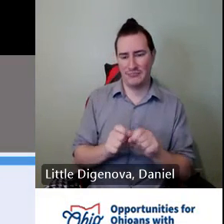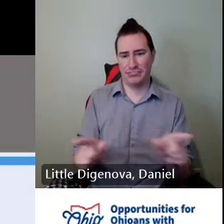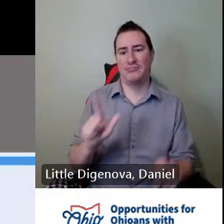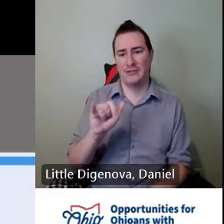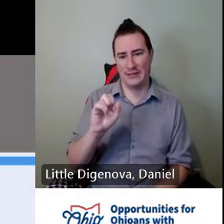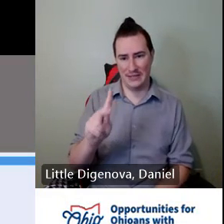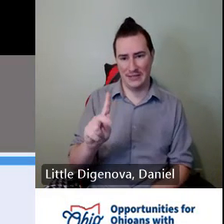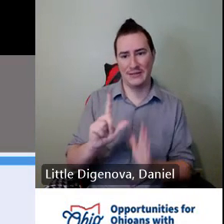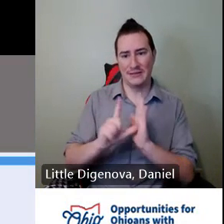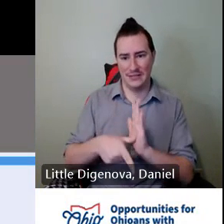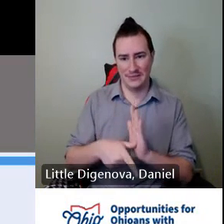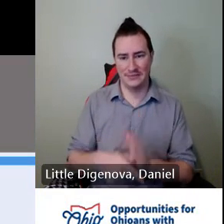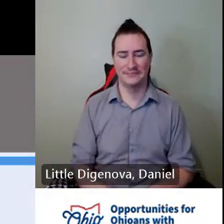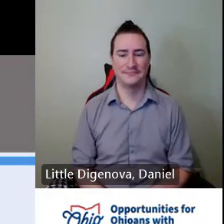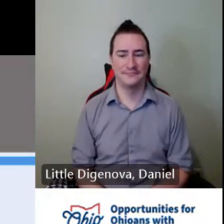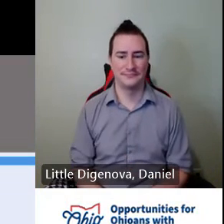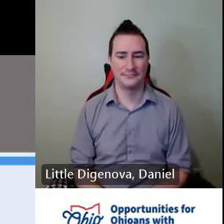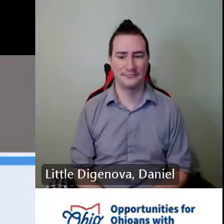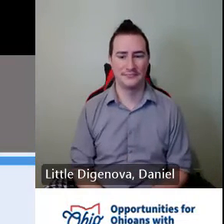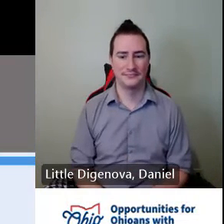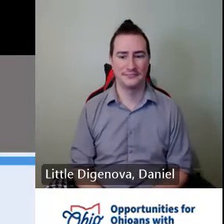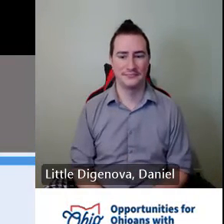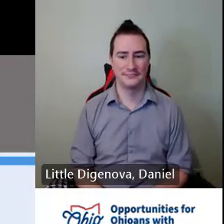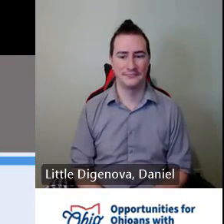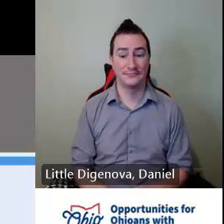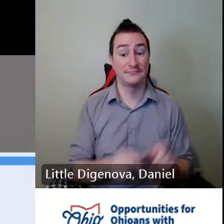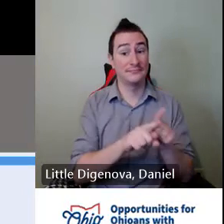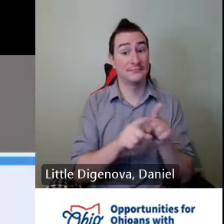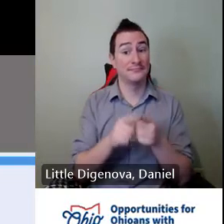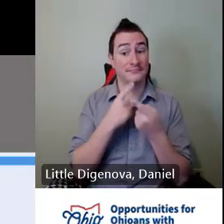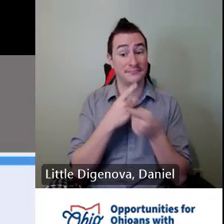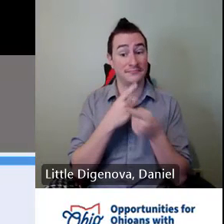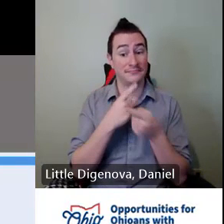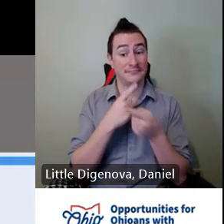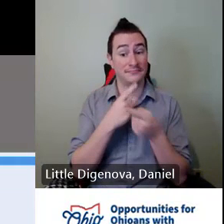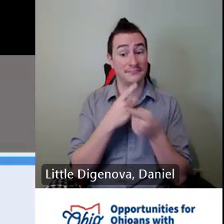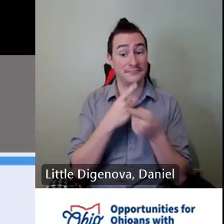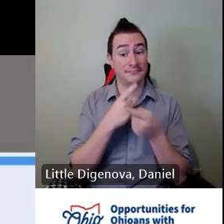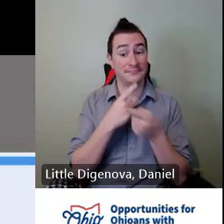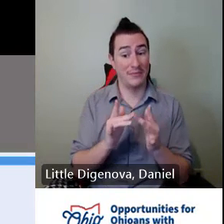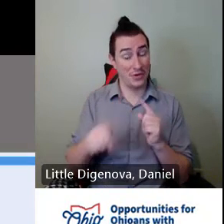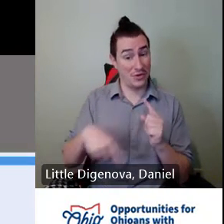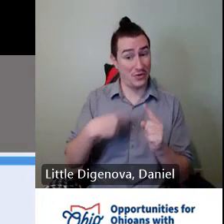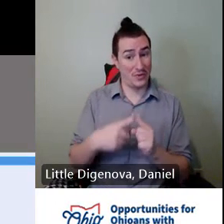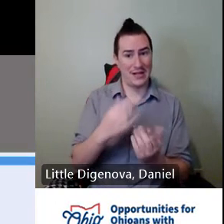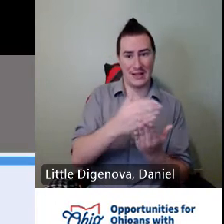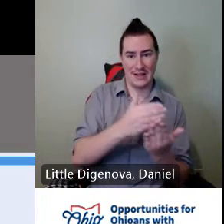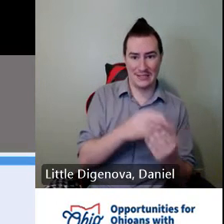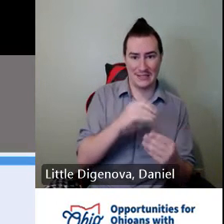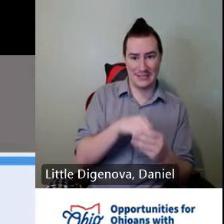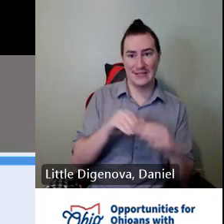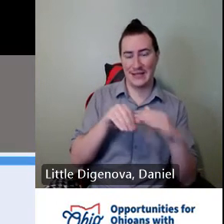And I'd also like to announce our next webinar, it's titled, “Lessons in Accessibility” and will be on November 16th.